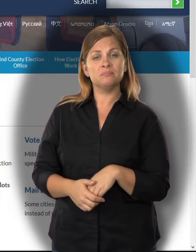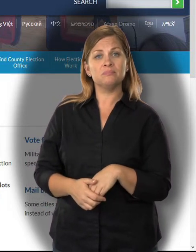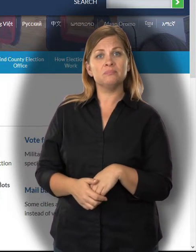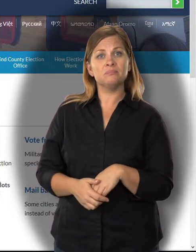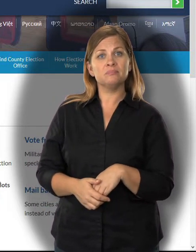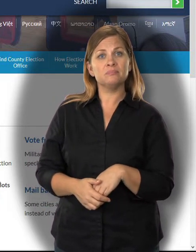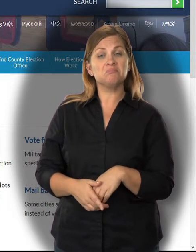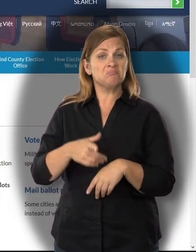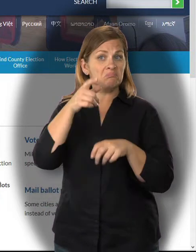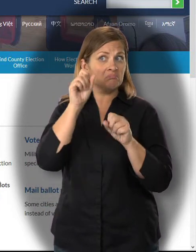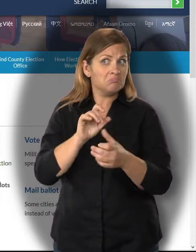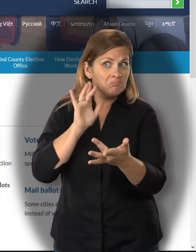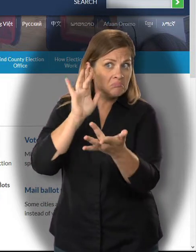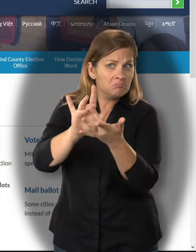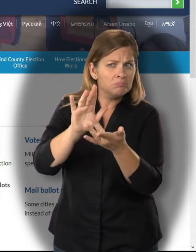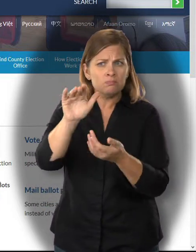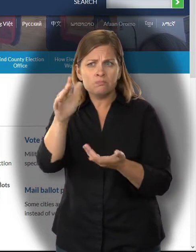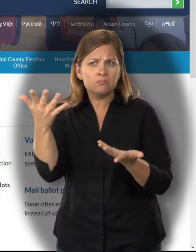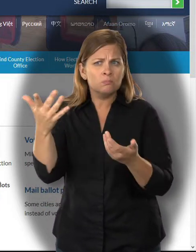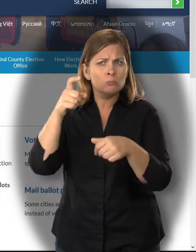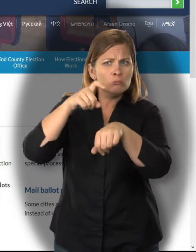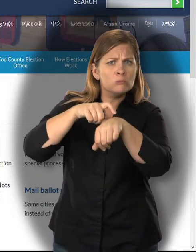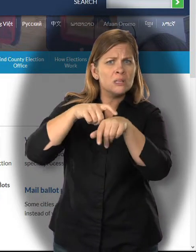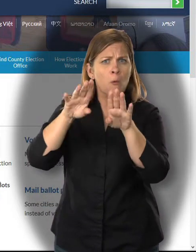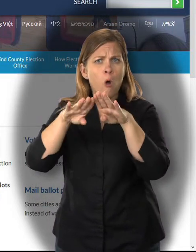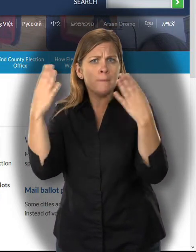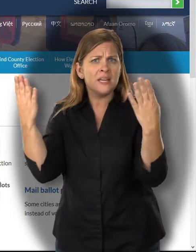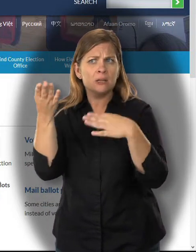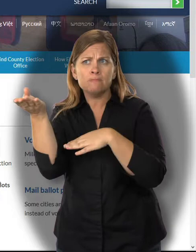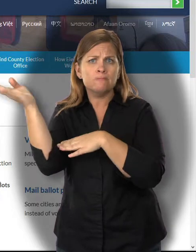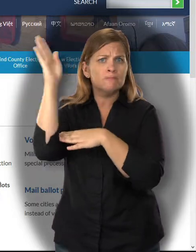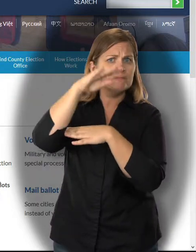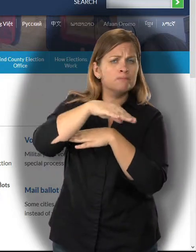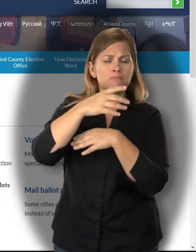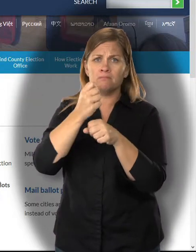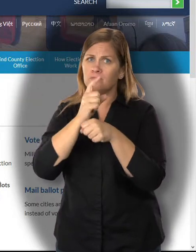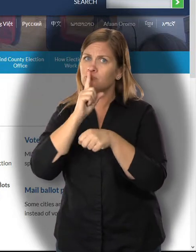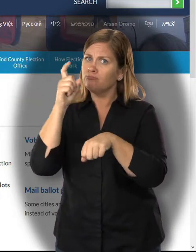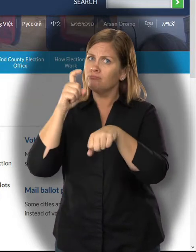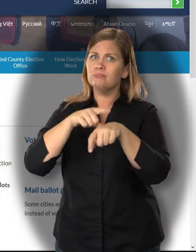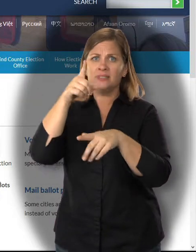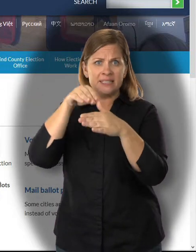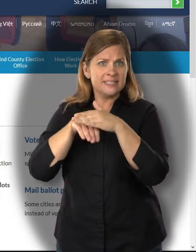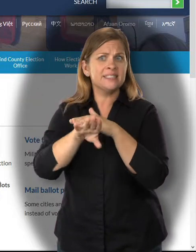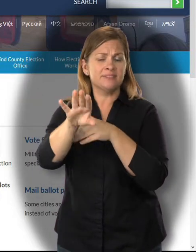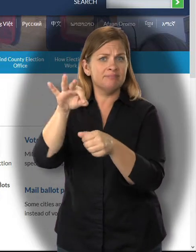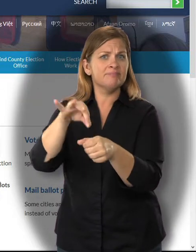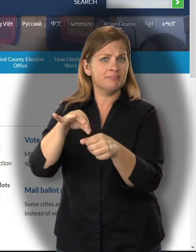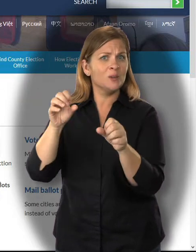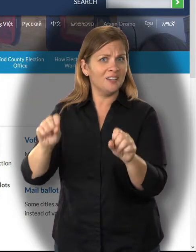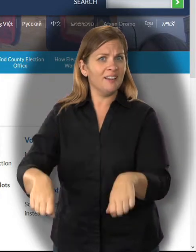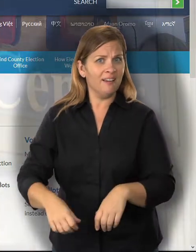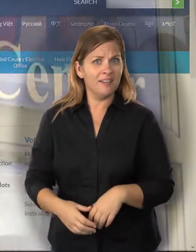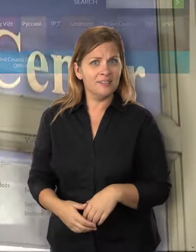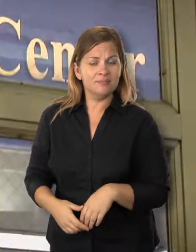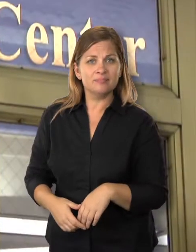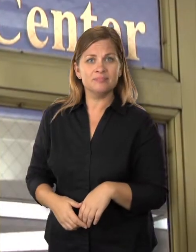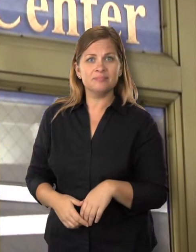Once you've found where to go to vote, you may want to check their website or call to find out what hours they're open.